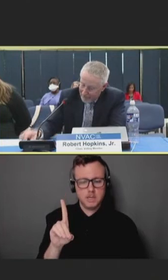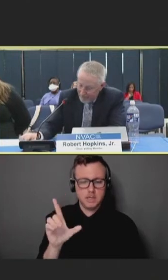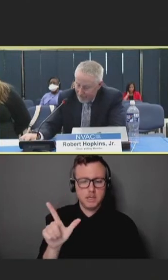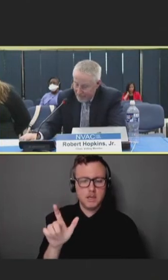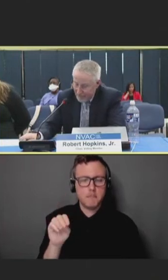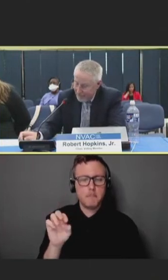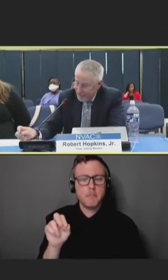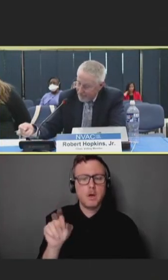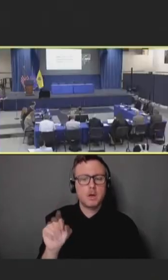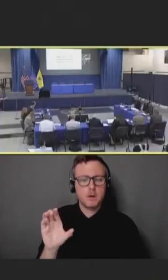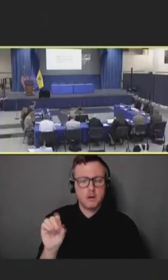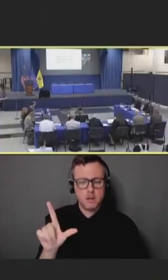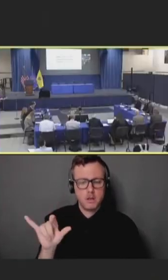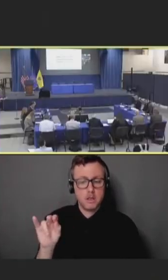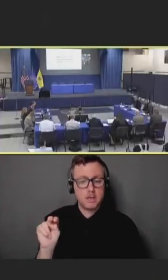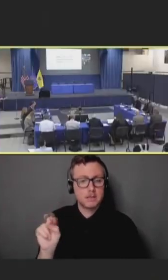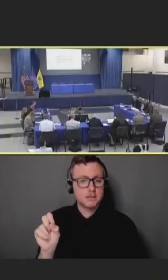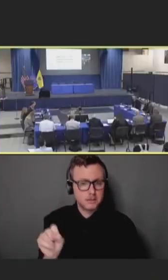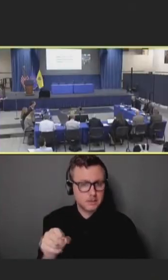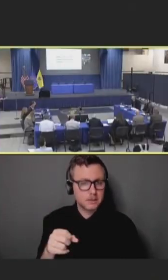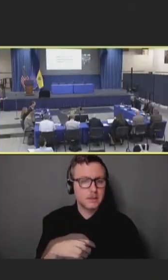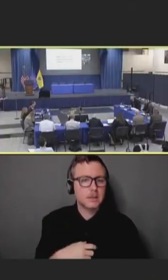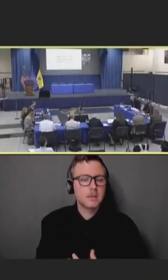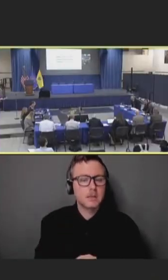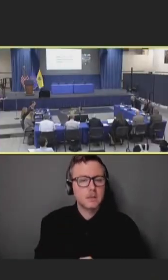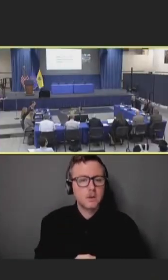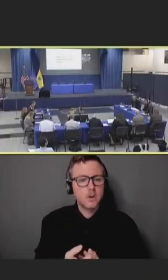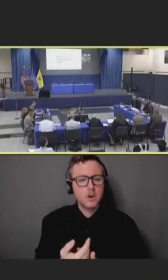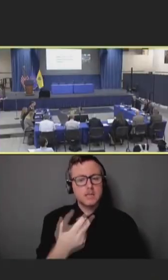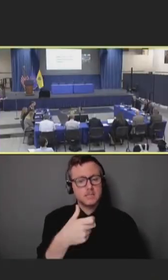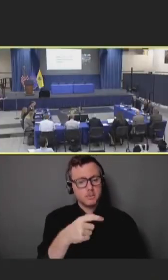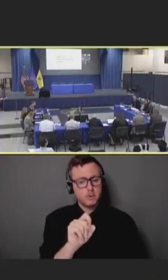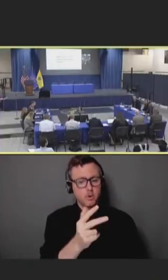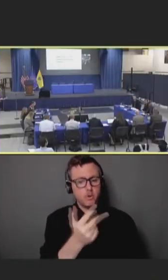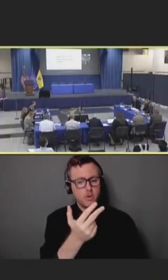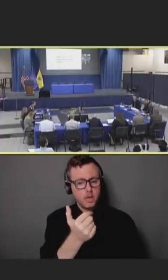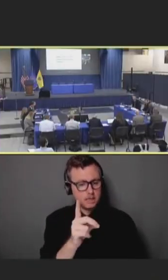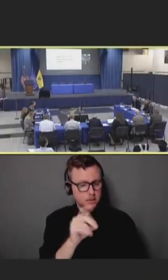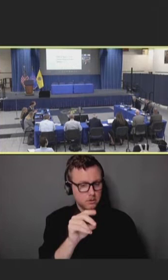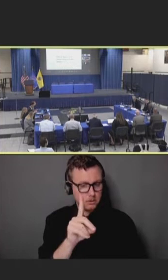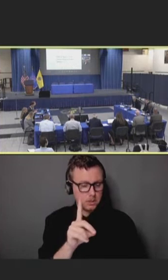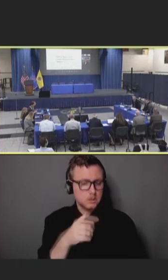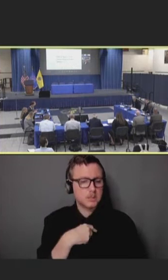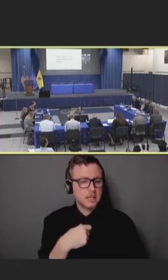Limone Collins: Yes. As of the 13th of September, DoD has administered over